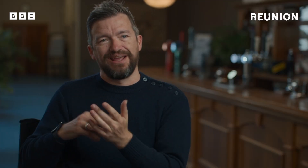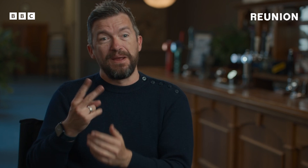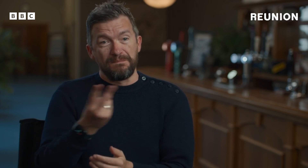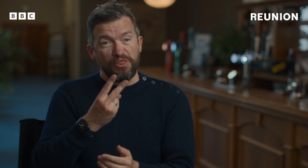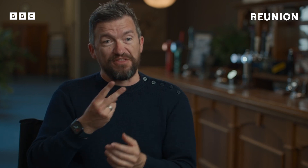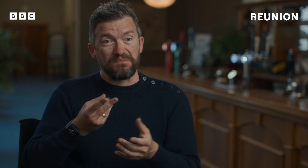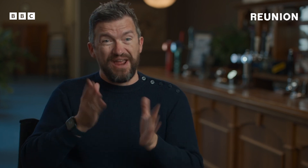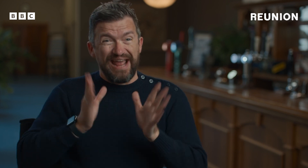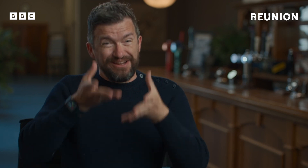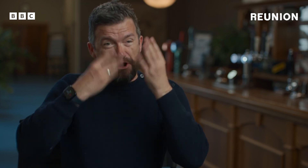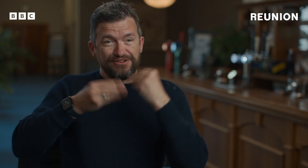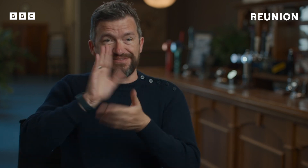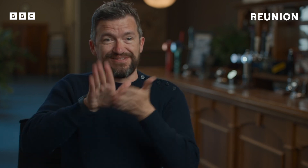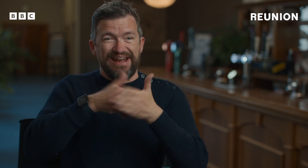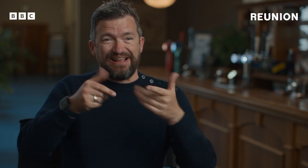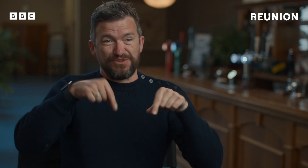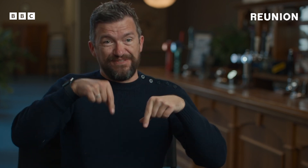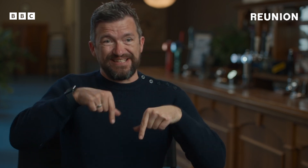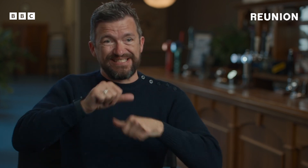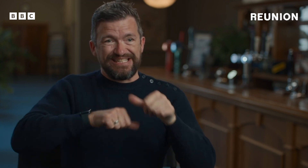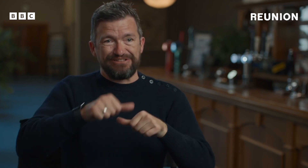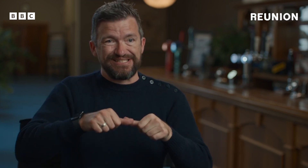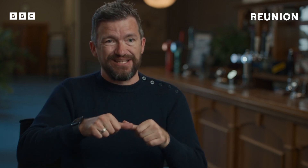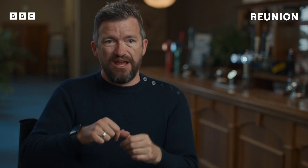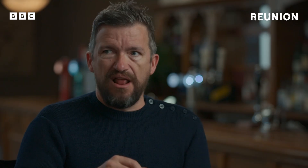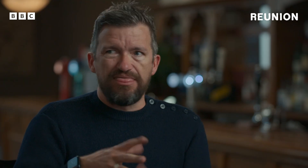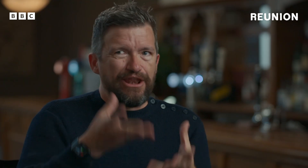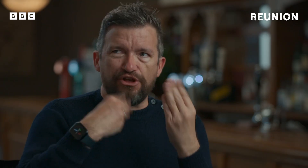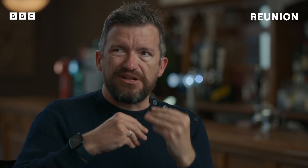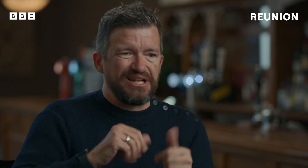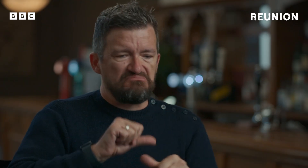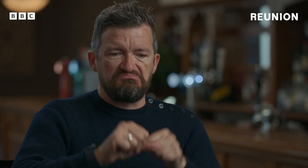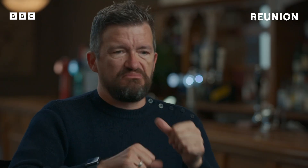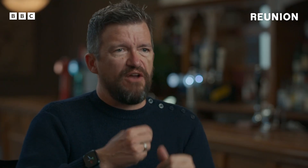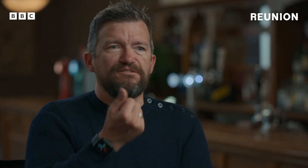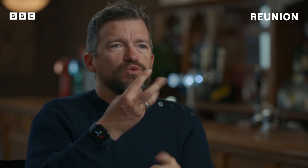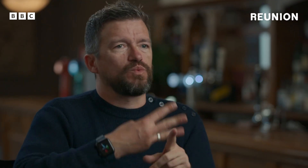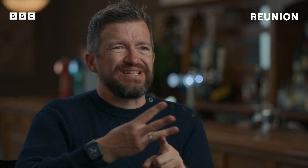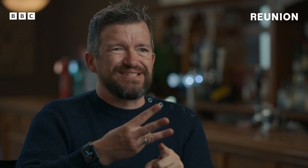Both had to learn sign language for this series. And they've learnt in a matter of weeks.